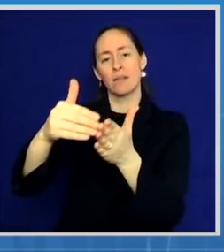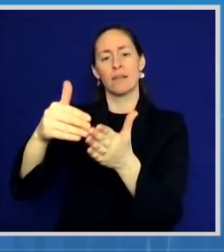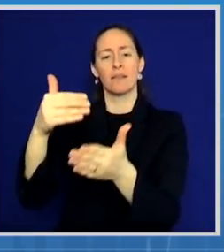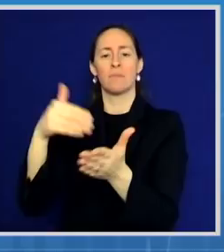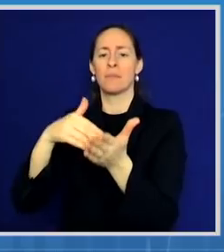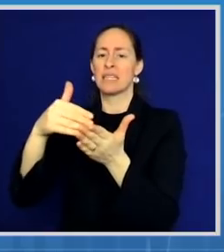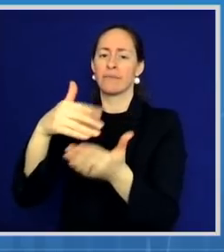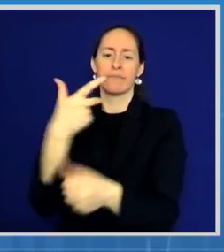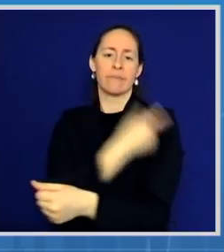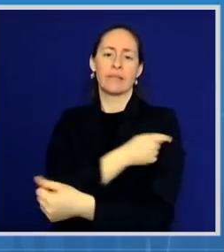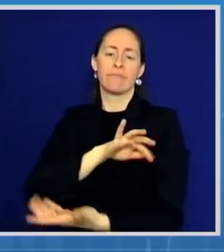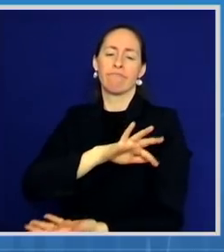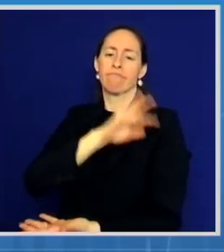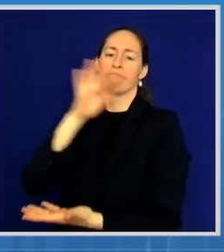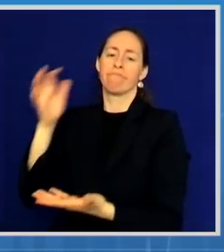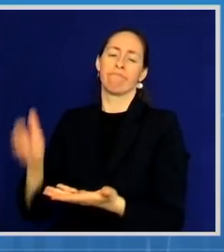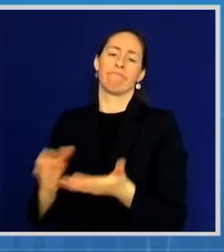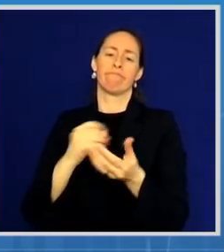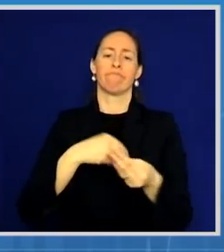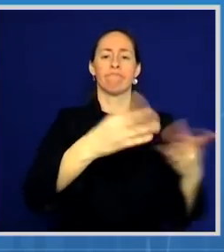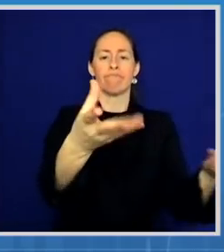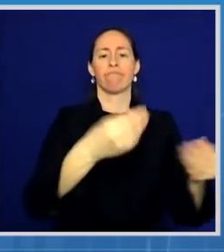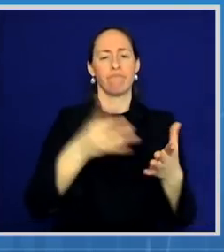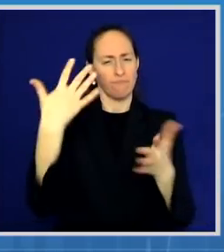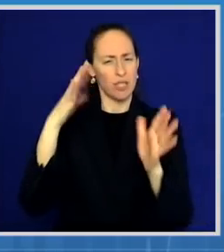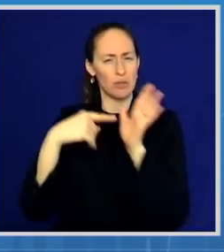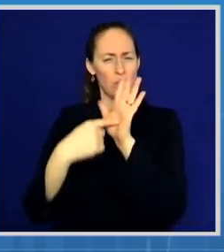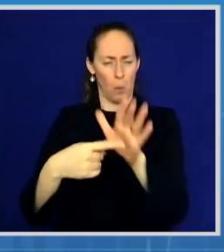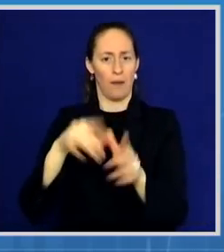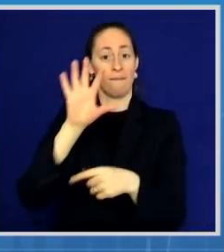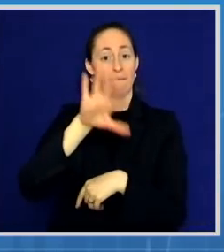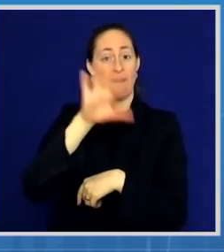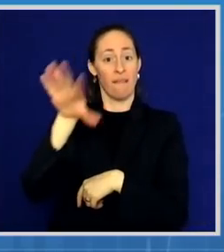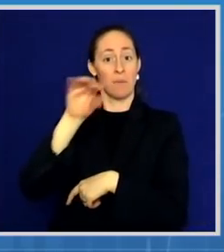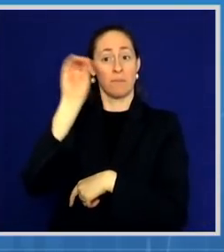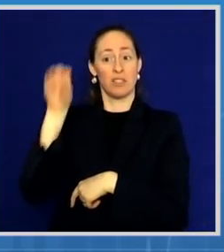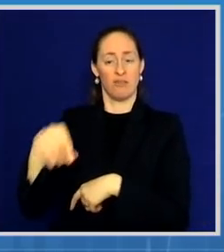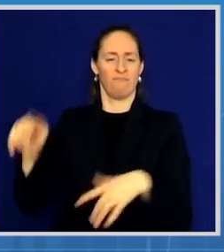at least one shot to 55 percent of adult Americans, and then today's major milestone